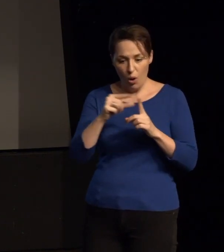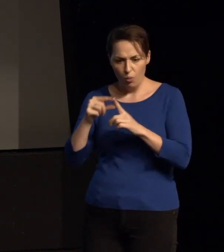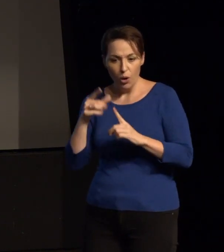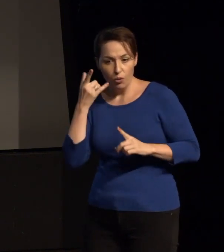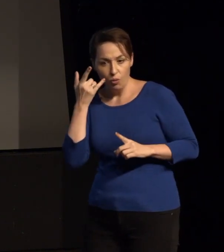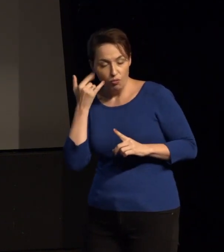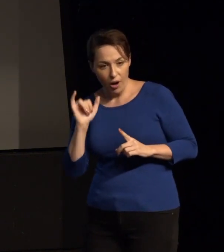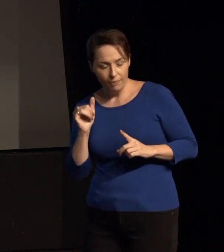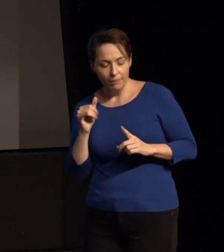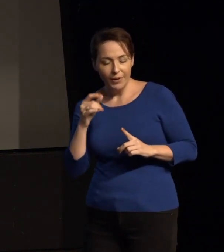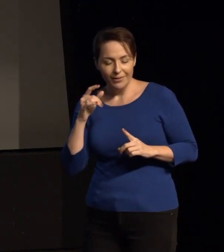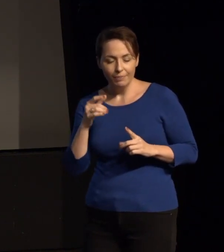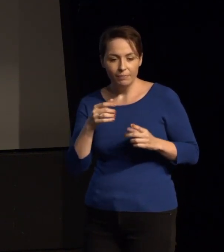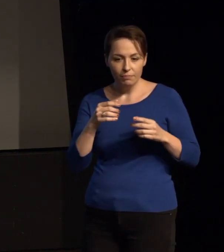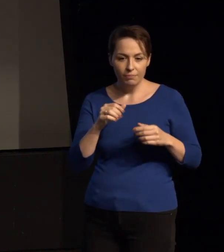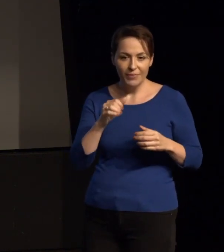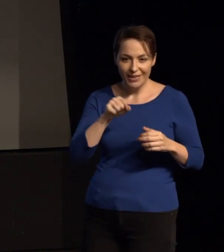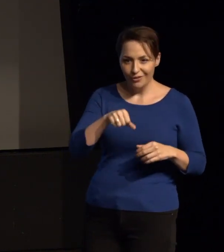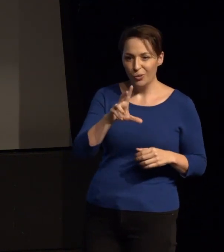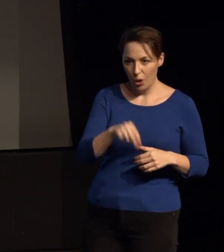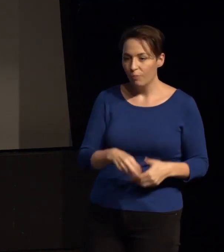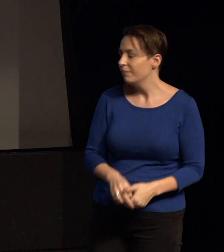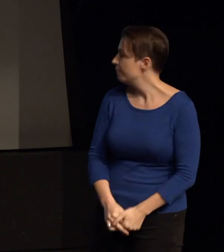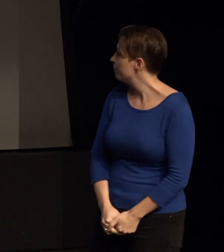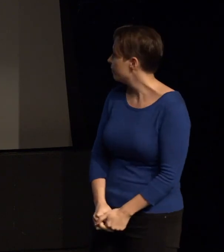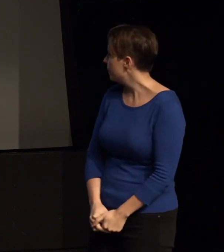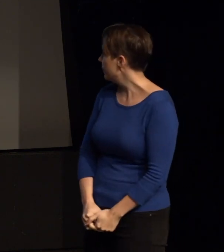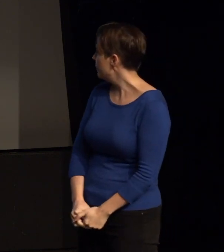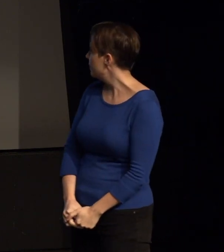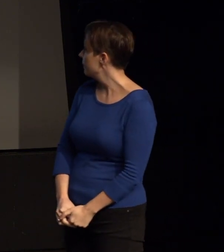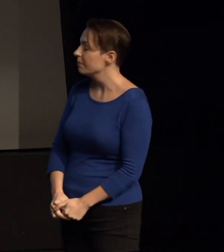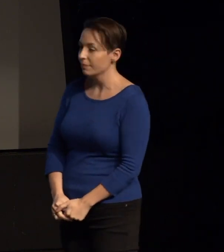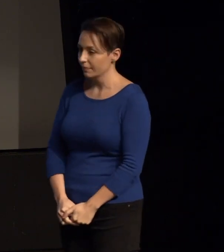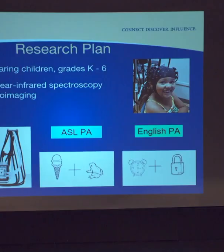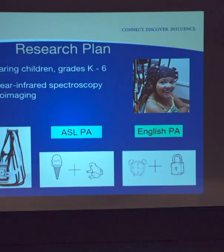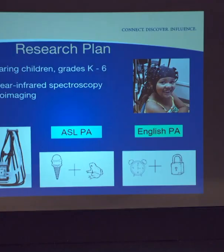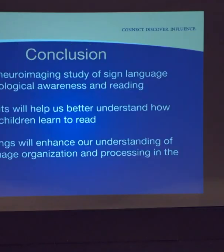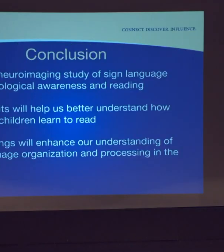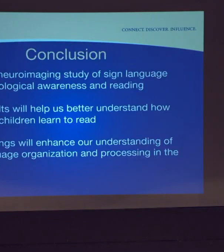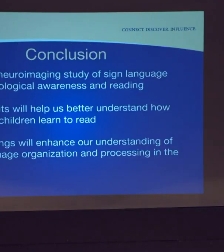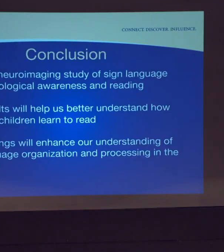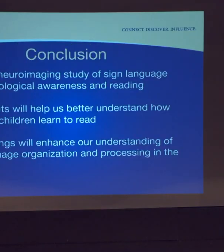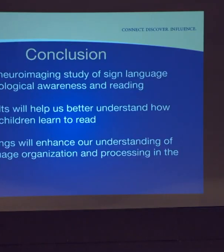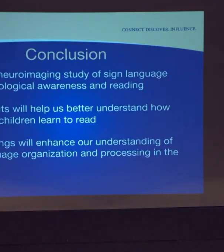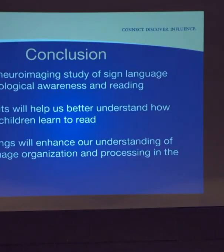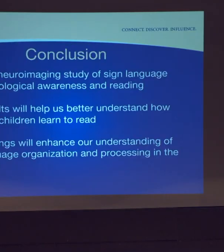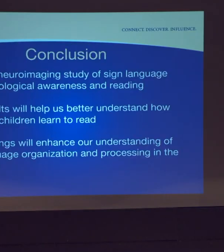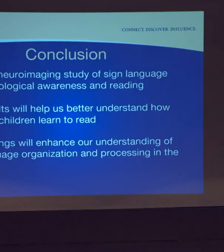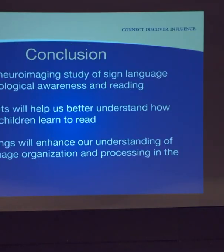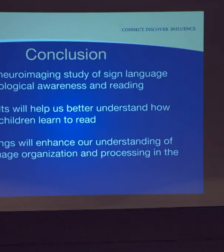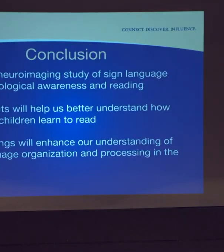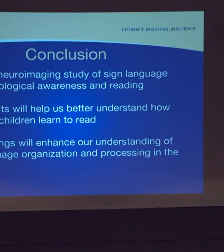The English task asks children to imagine speaking those words, and decide if the words, indicated by the pictures, rhyme or not.